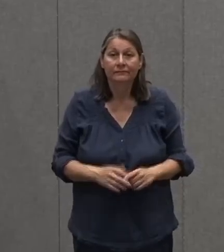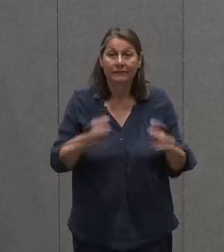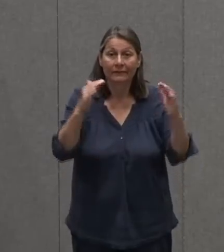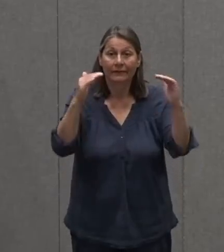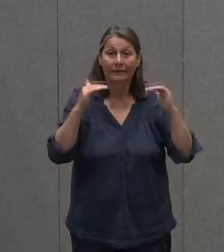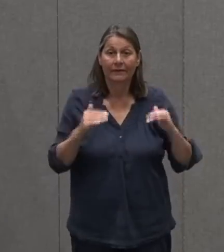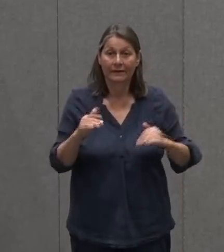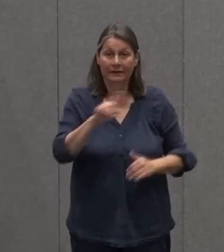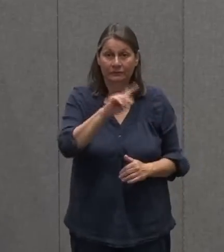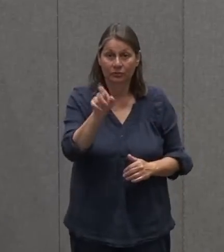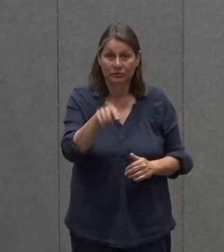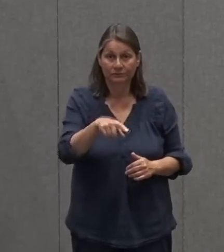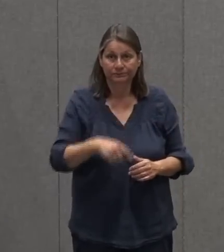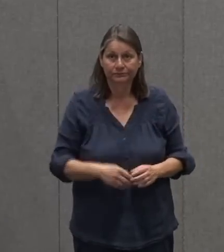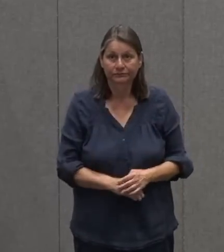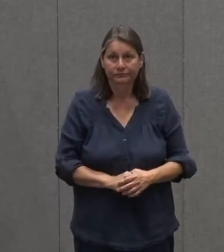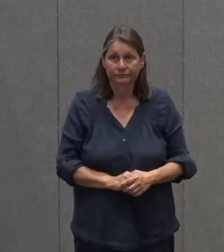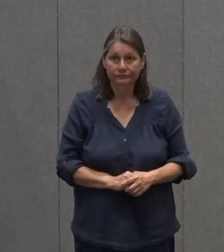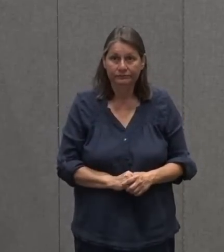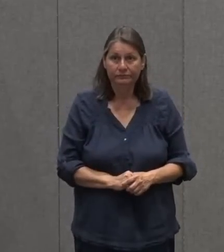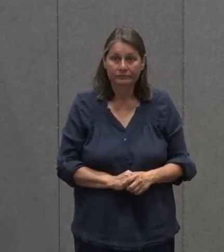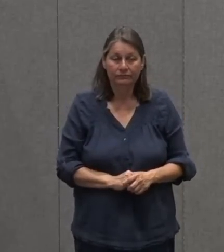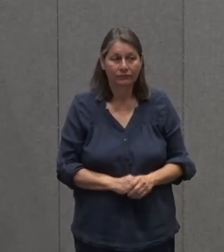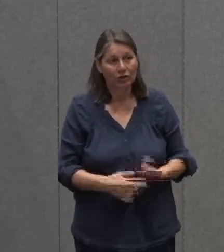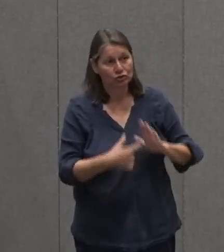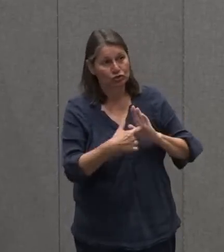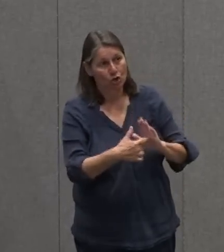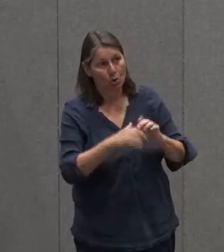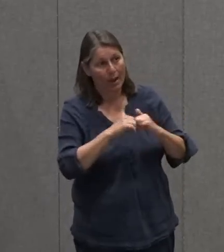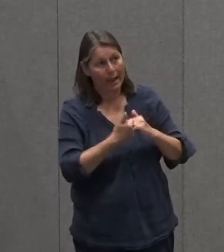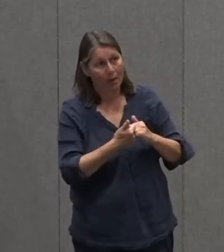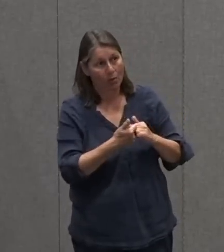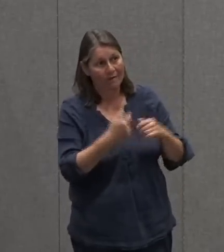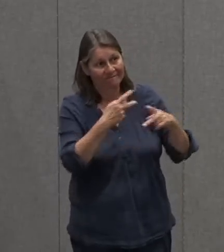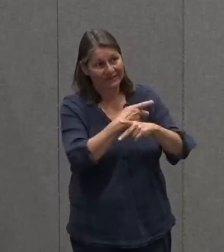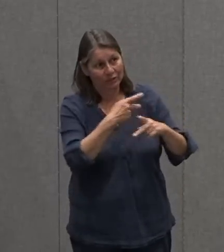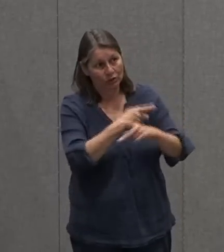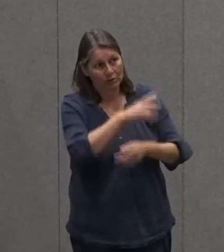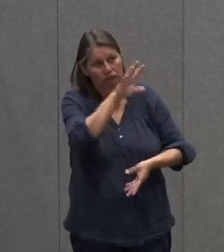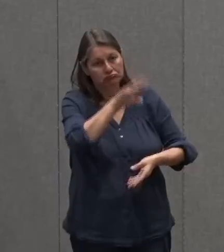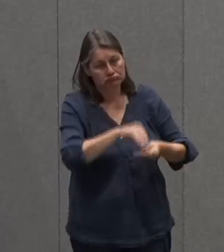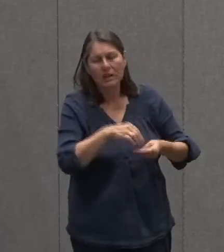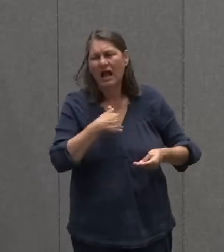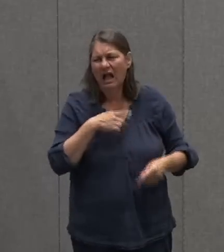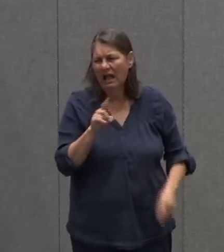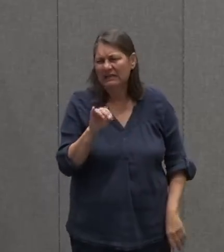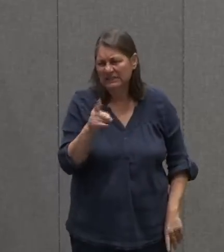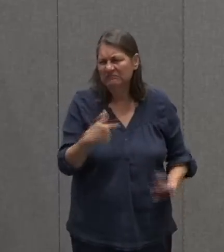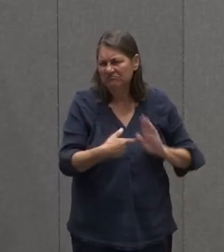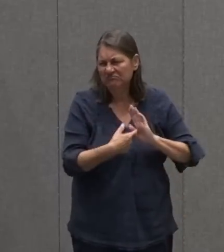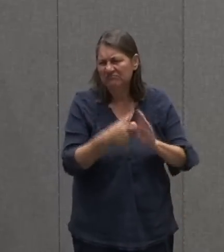It said for me to show how you figured it out. Did I do that? Yeah, yeah, I did that.